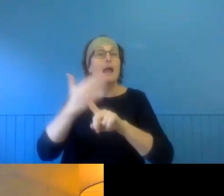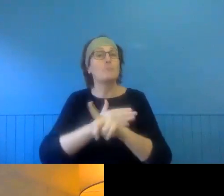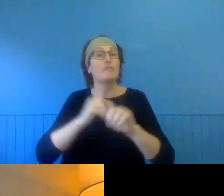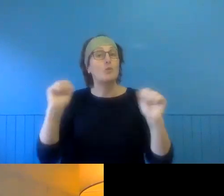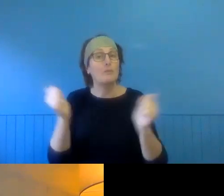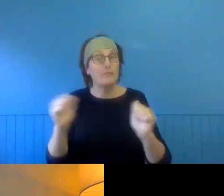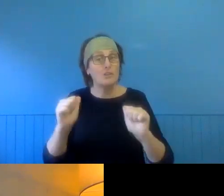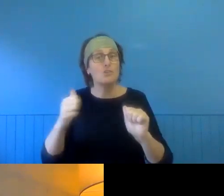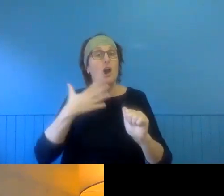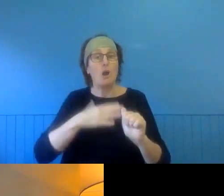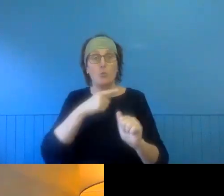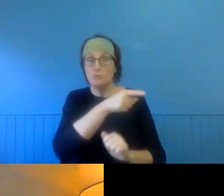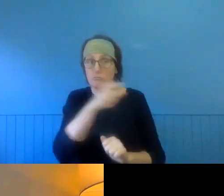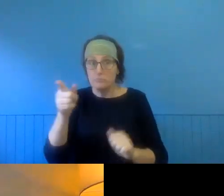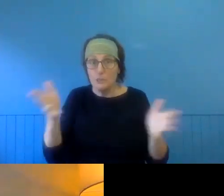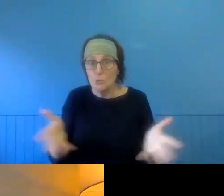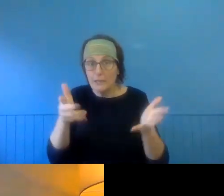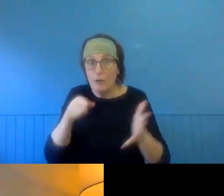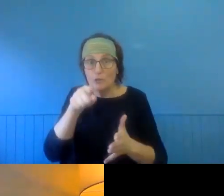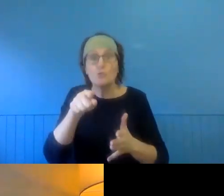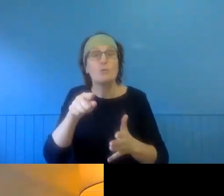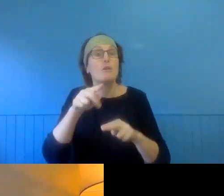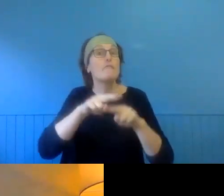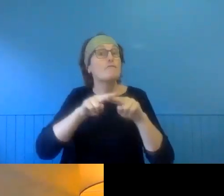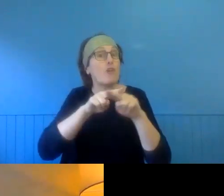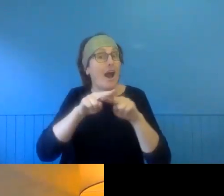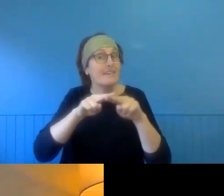encourage everybody that on Friday we have the First Nations